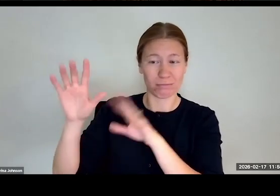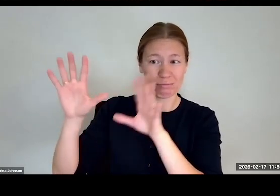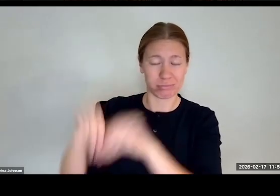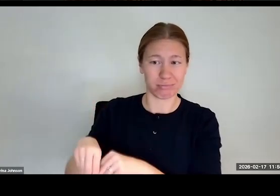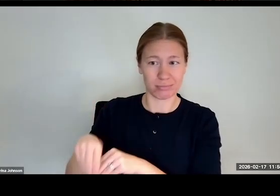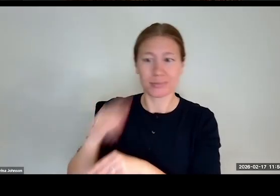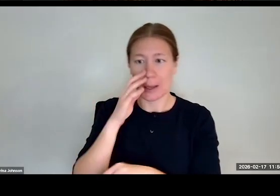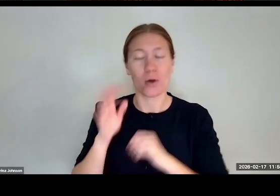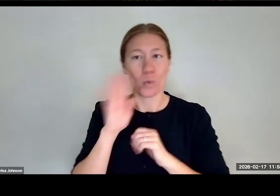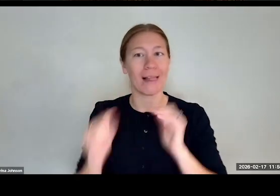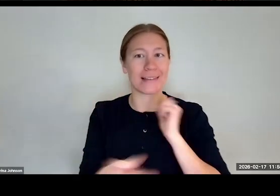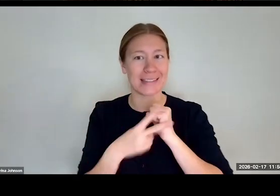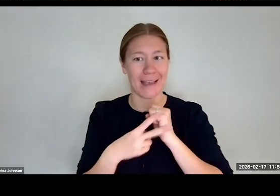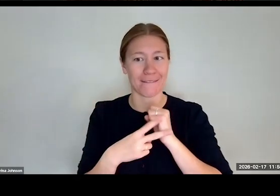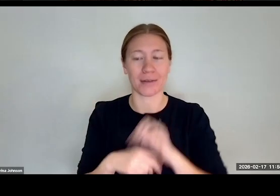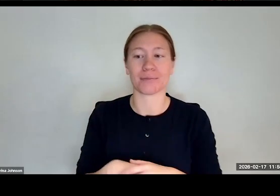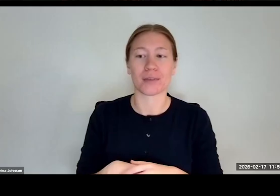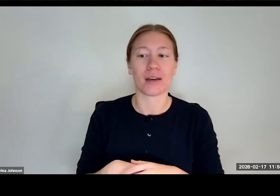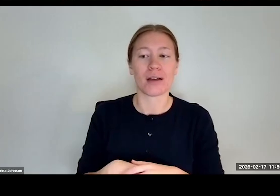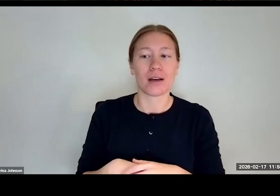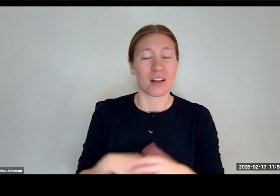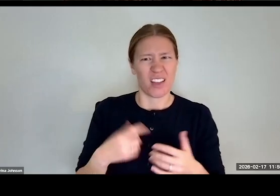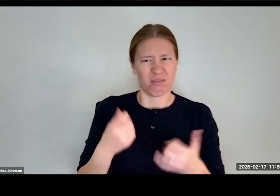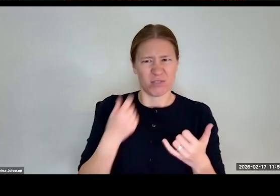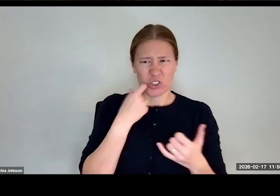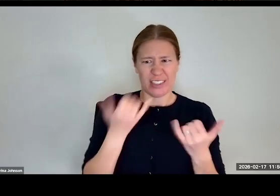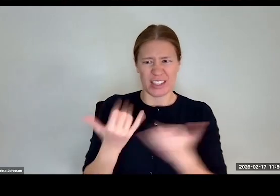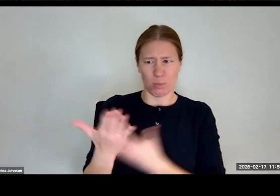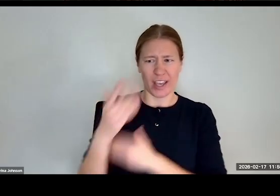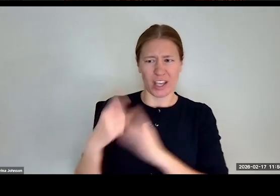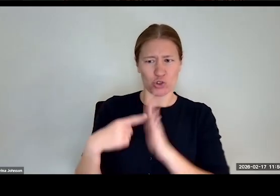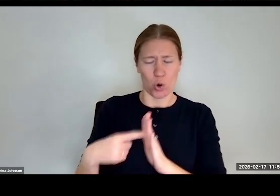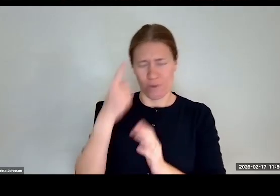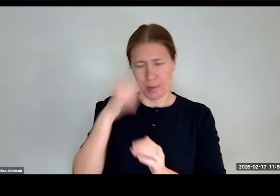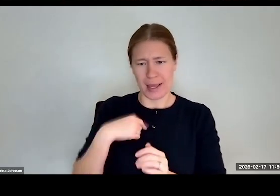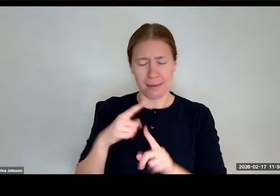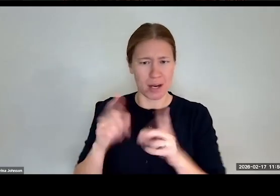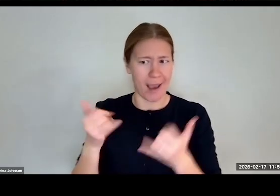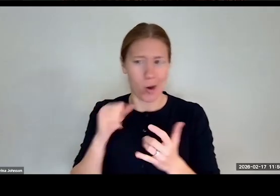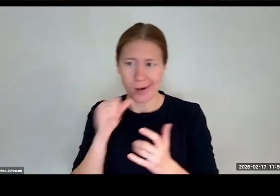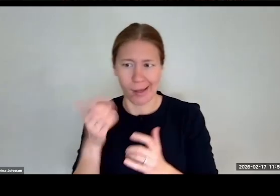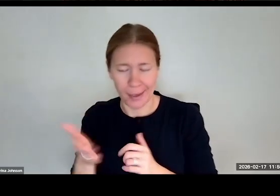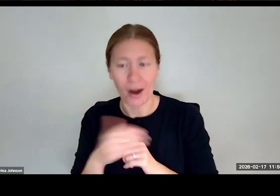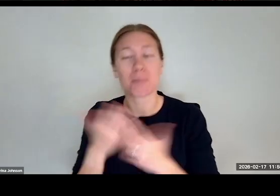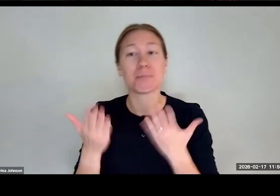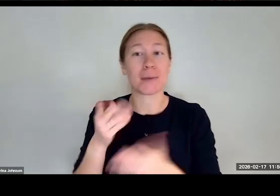and it was showing up for me this morning, you might see an option to have AI generate alt text for you. If you're using that option, make sure